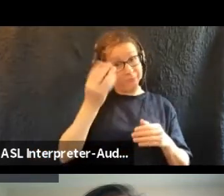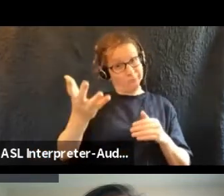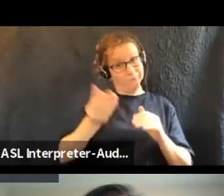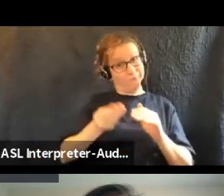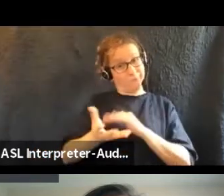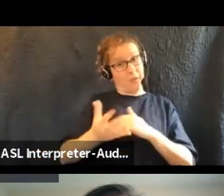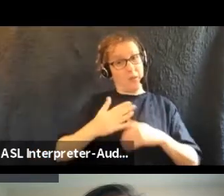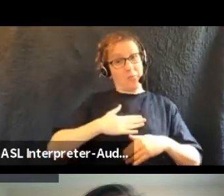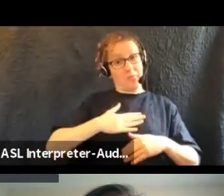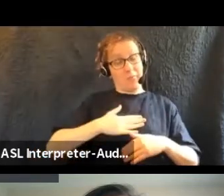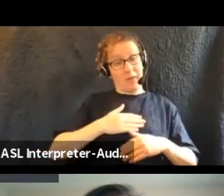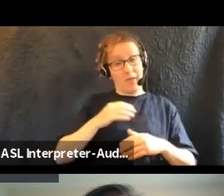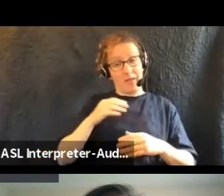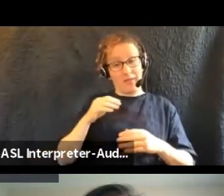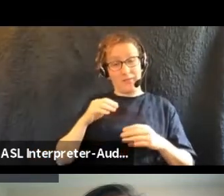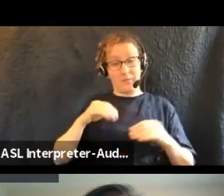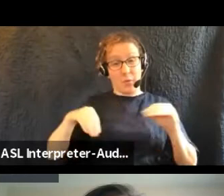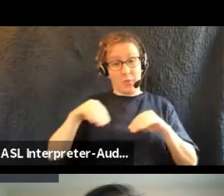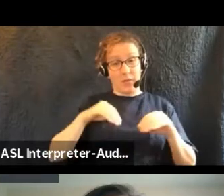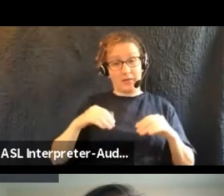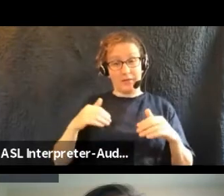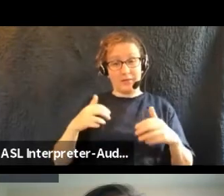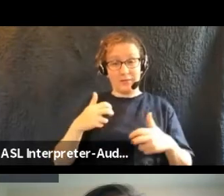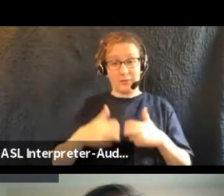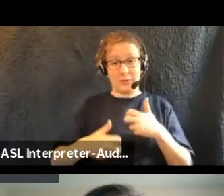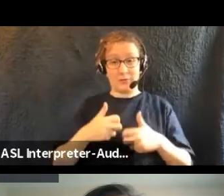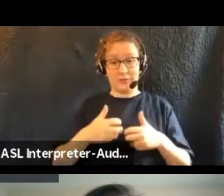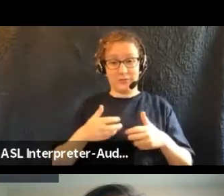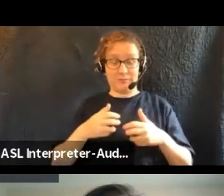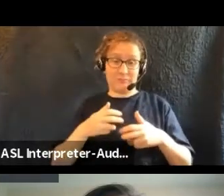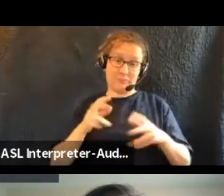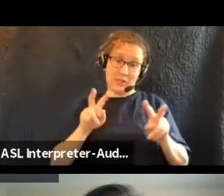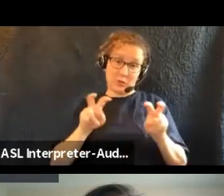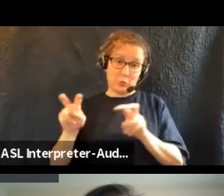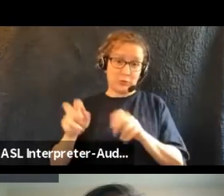My second grad year program I was part of a pilot program at the State Department to